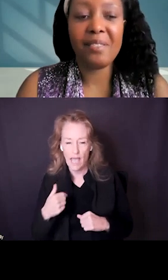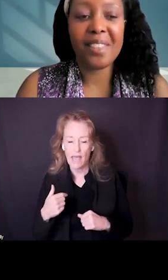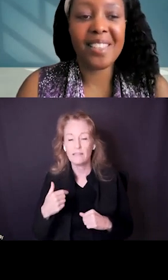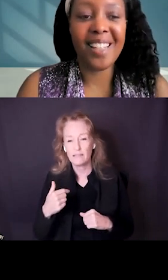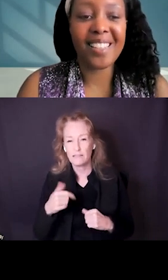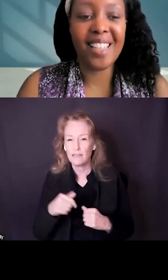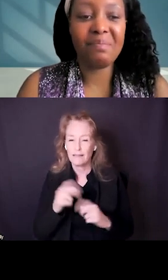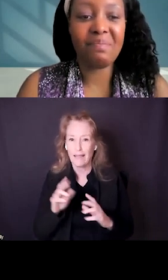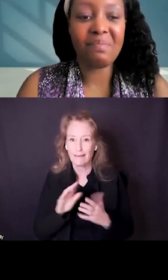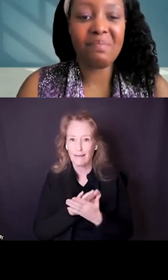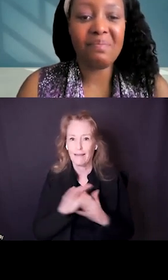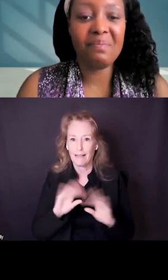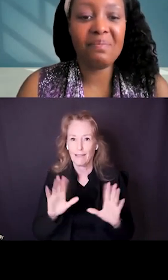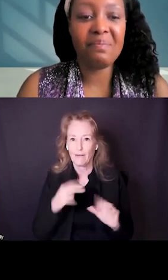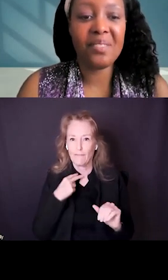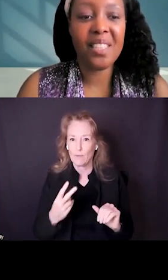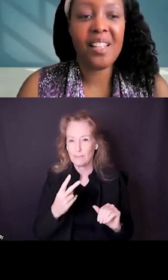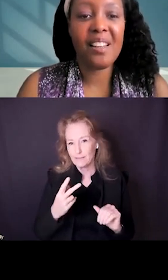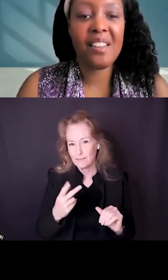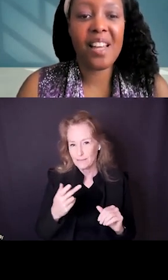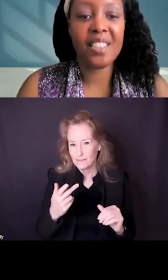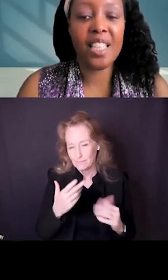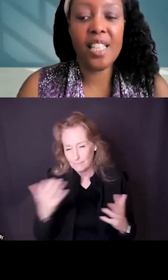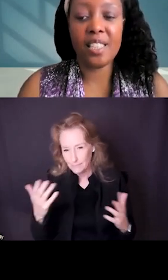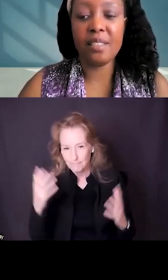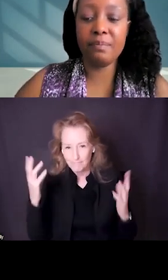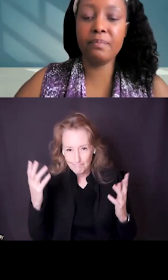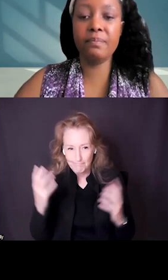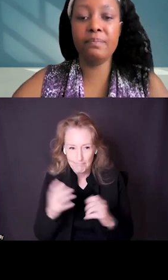THAT IS THE END.